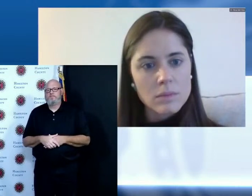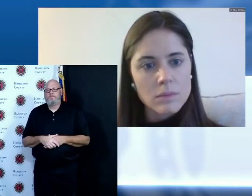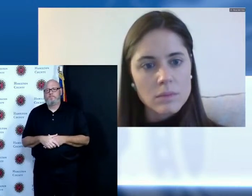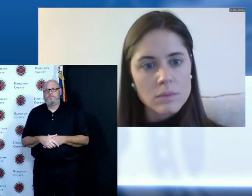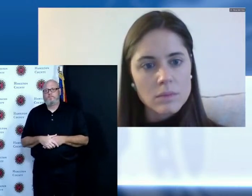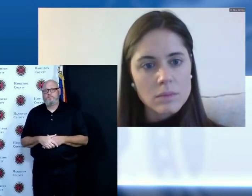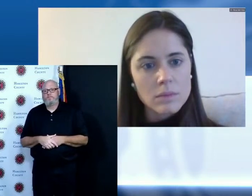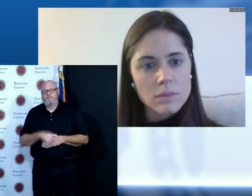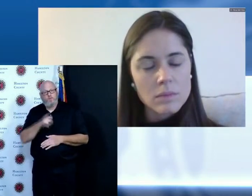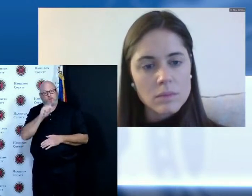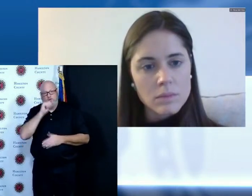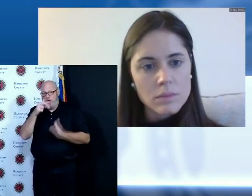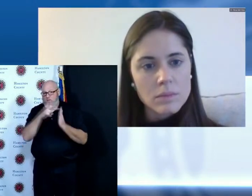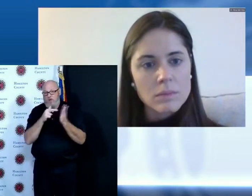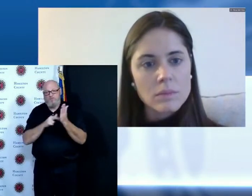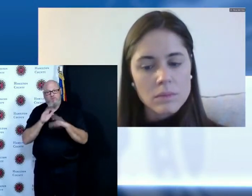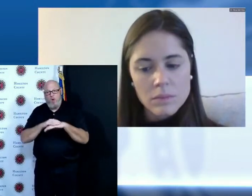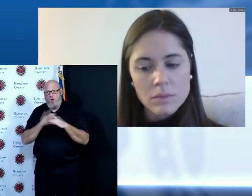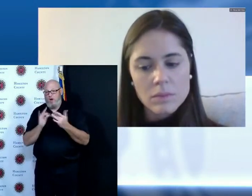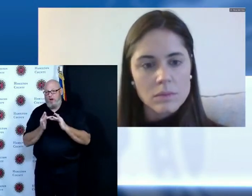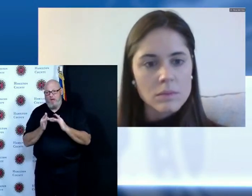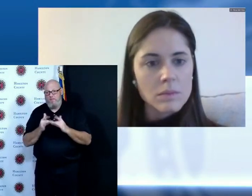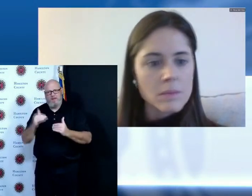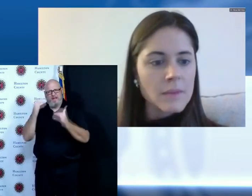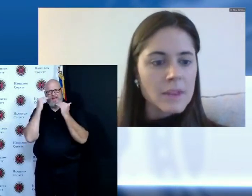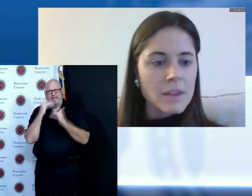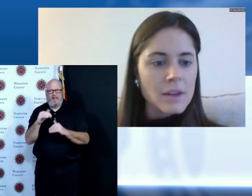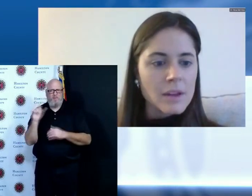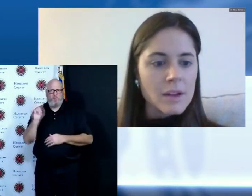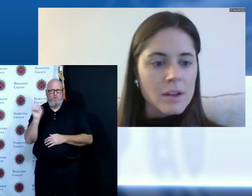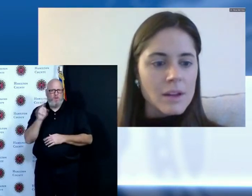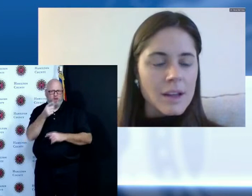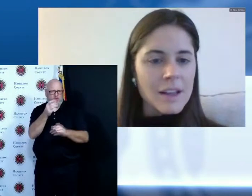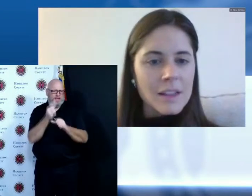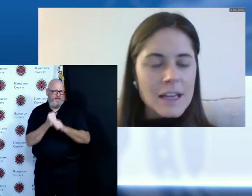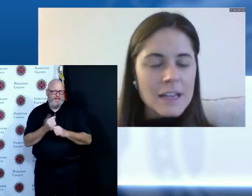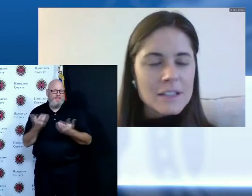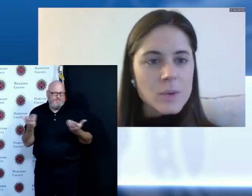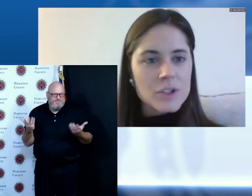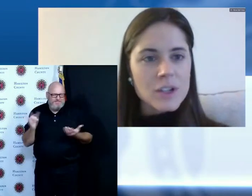going to distribute the limited doses that we have and so we have set up a common site at the Board